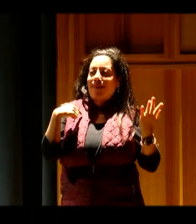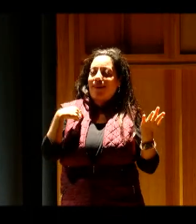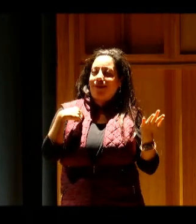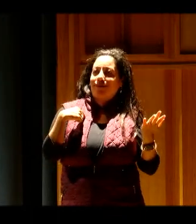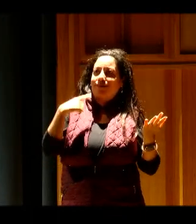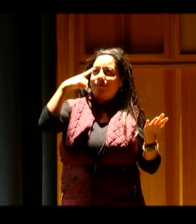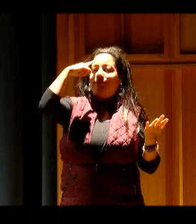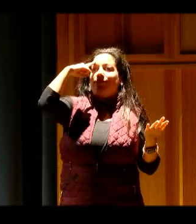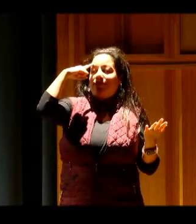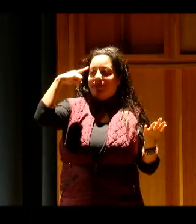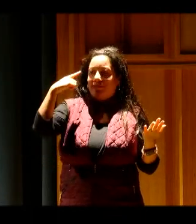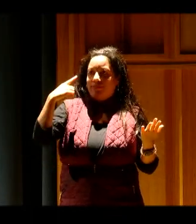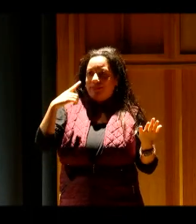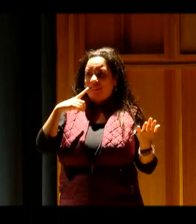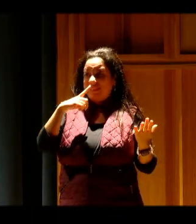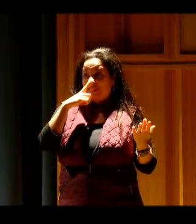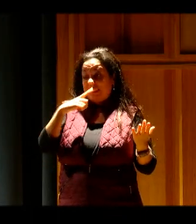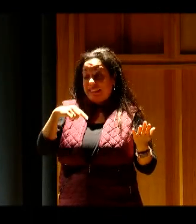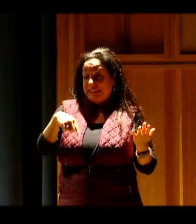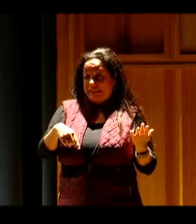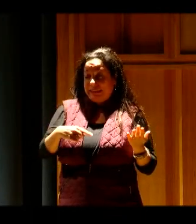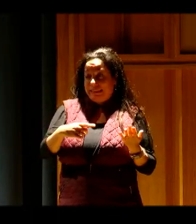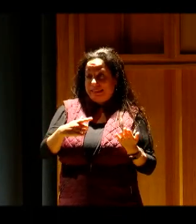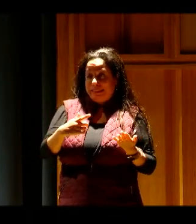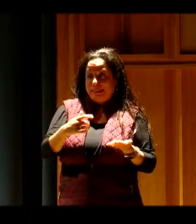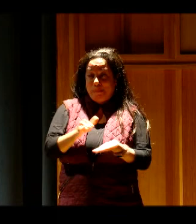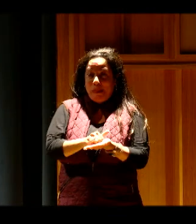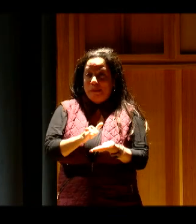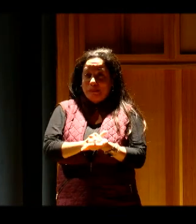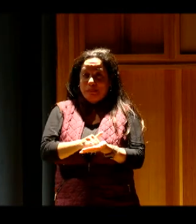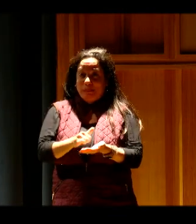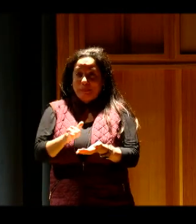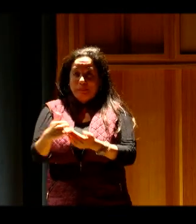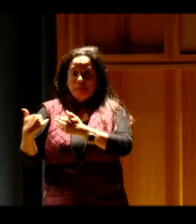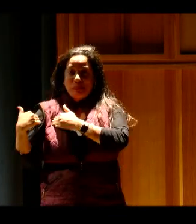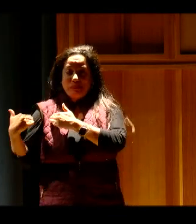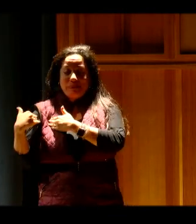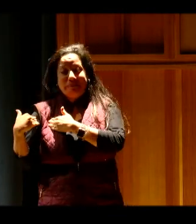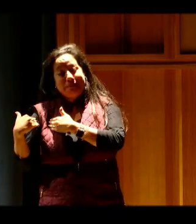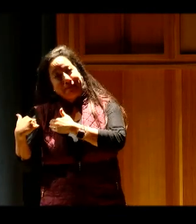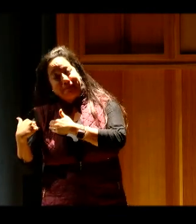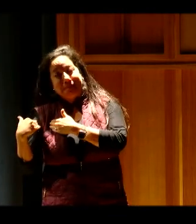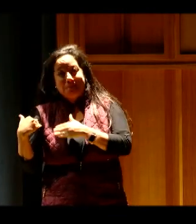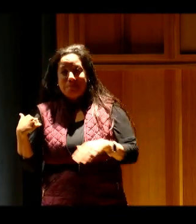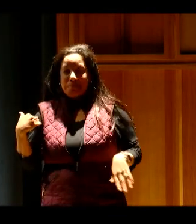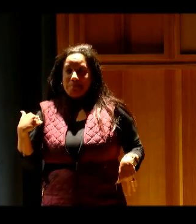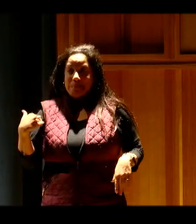this is quite a thankless if not impossible task, you know, I am a policy lawyer,